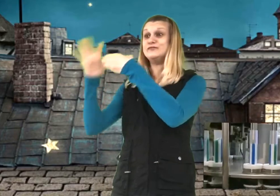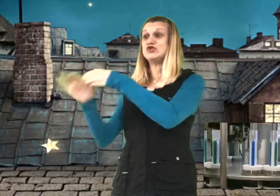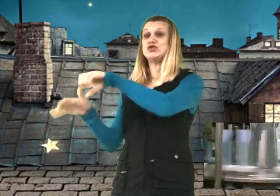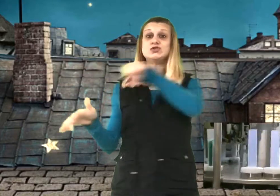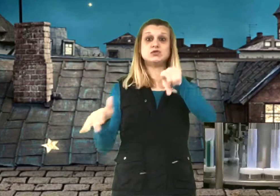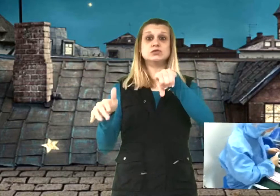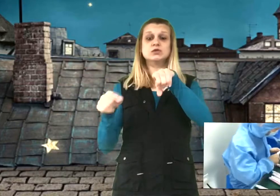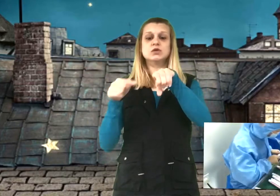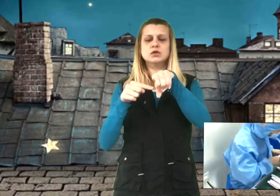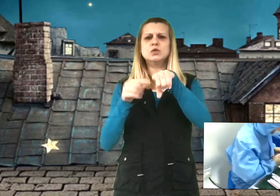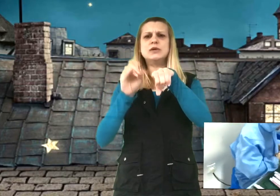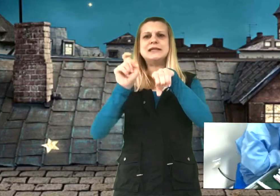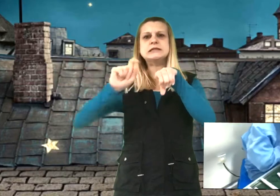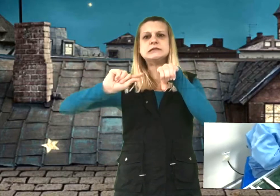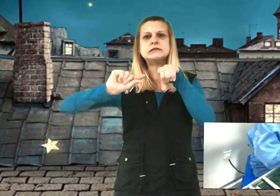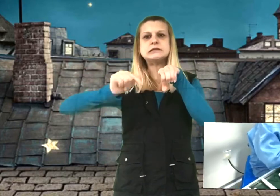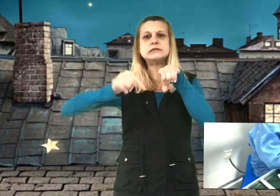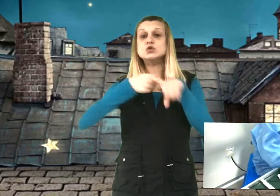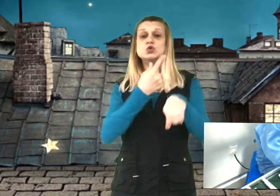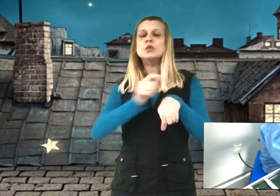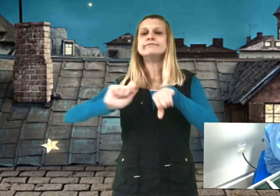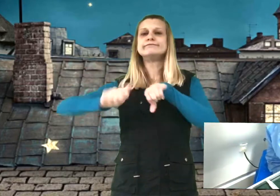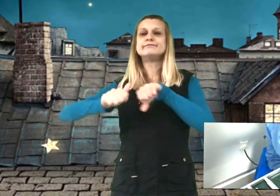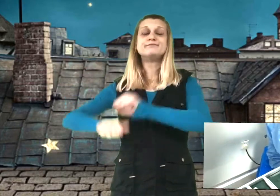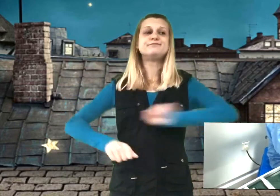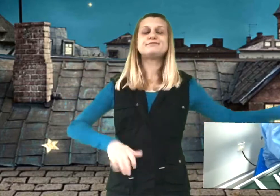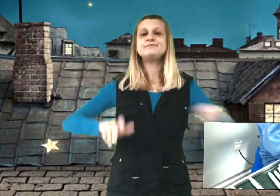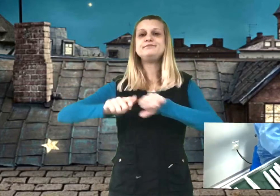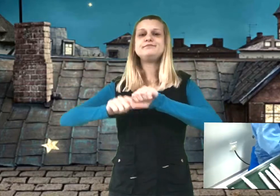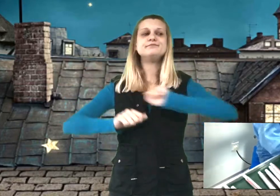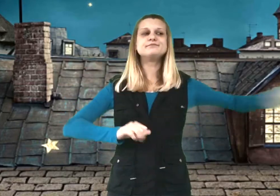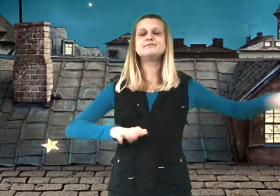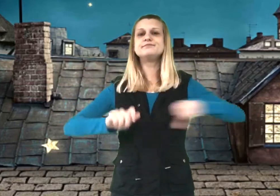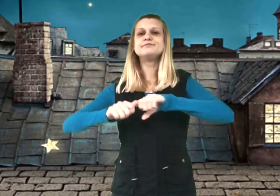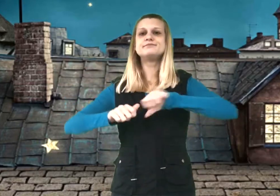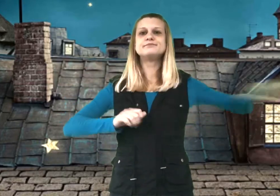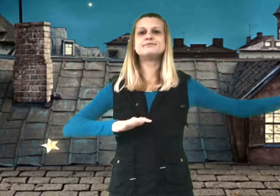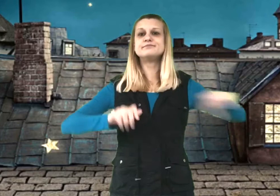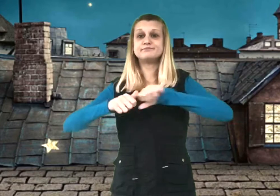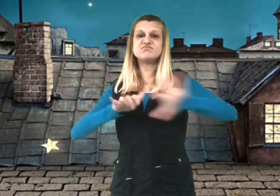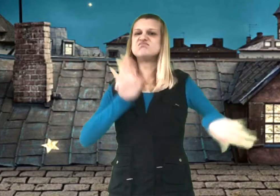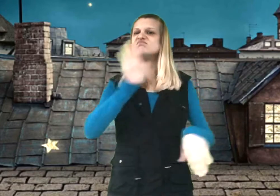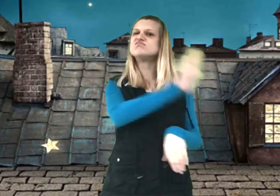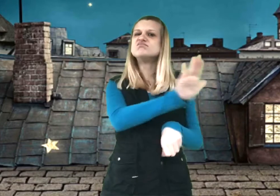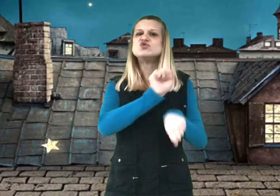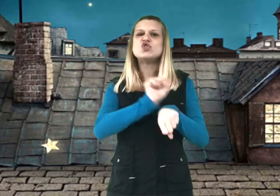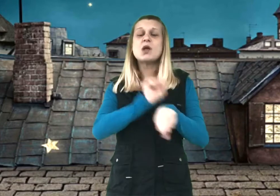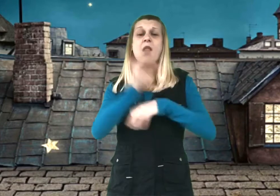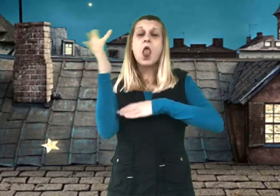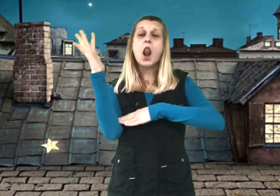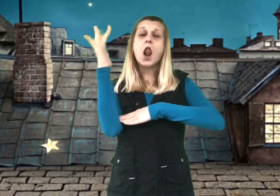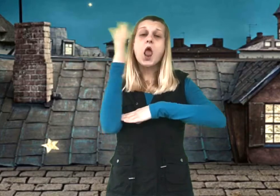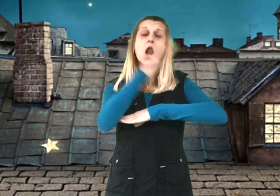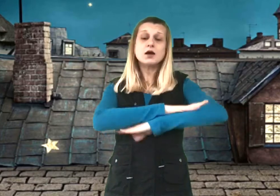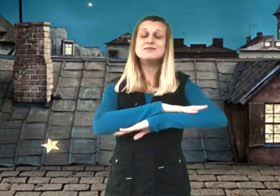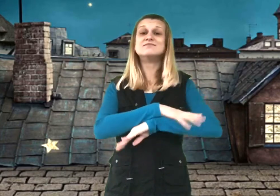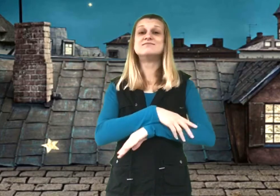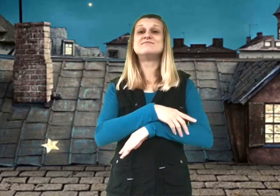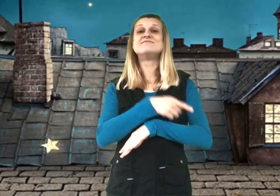He screwed the little caps on to the tops of the tubes of toothpaste consistently. All day long. Every day.